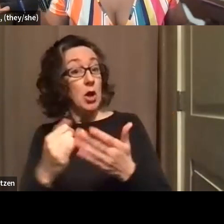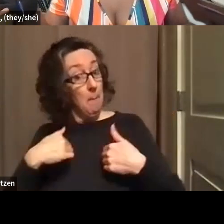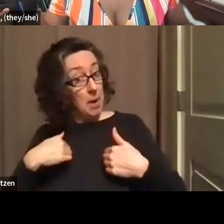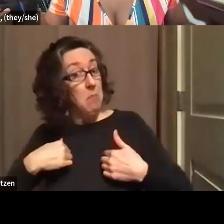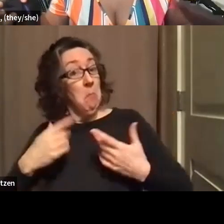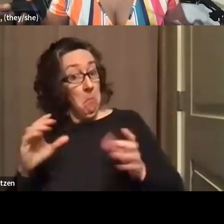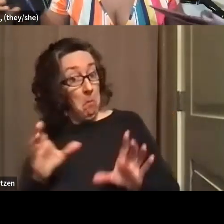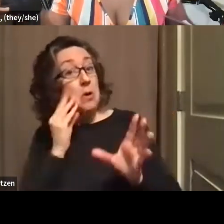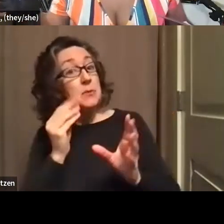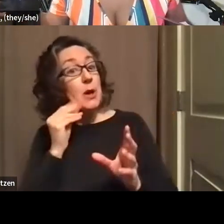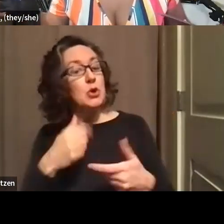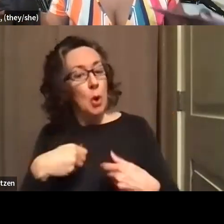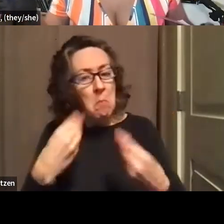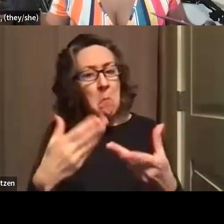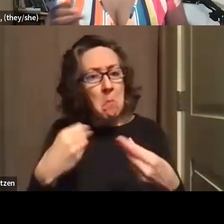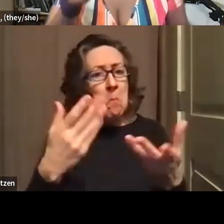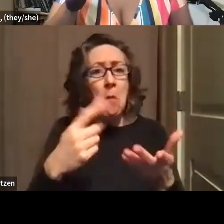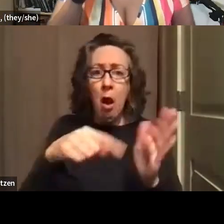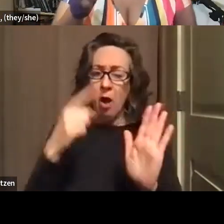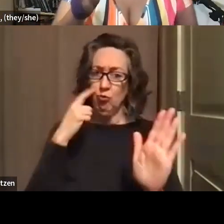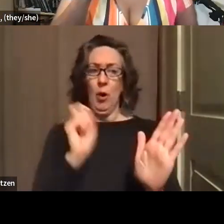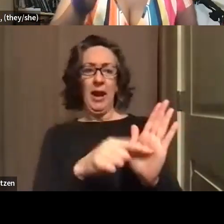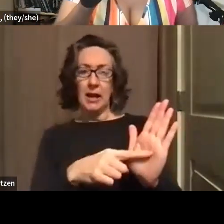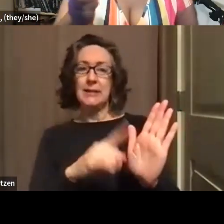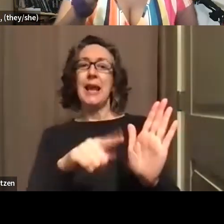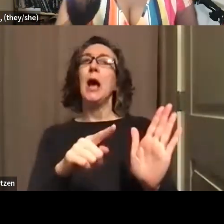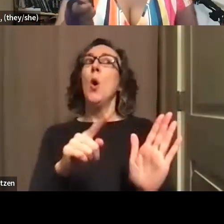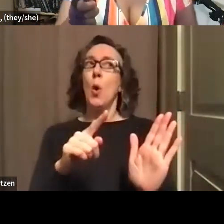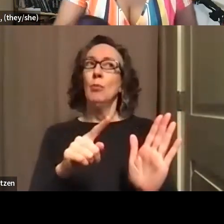for my artists because I recognize I will have to schedule two extra days of travel